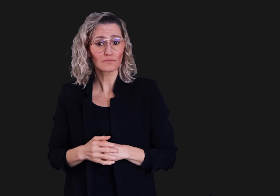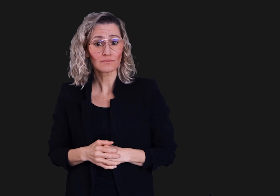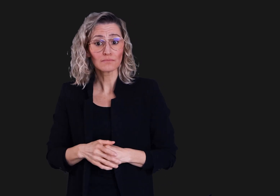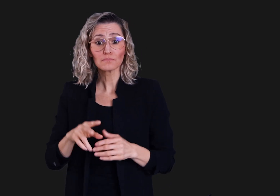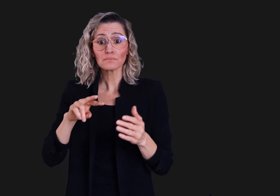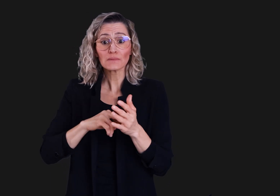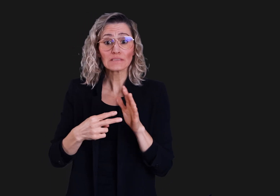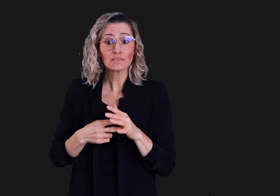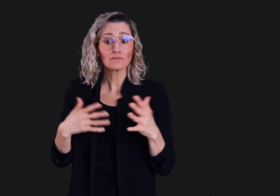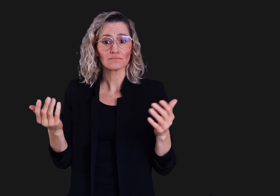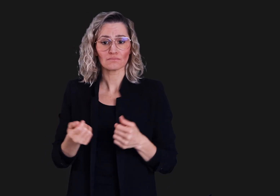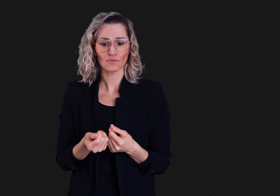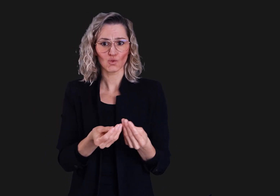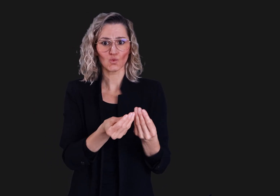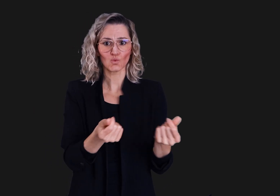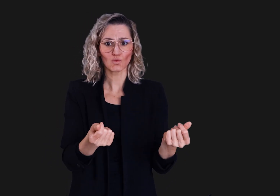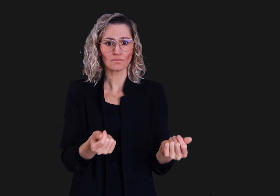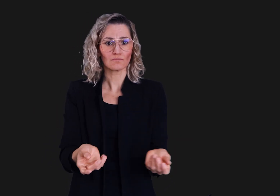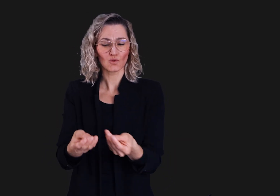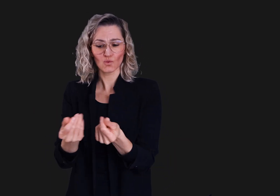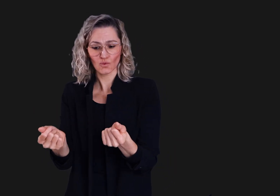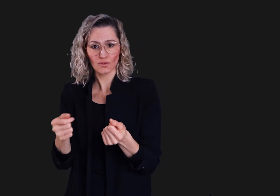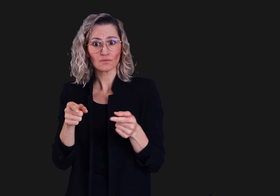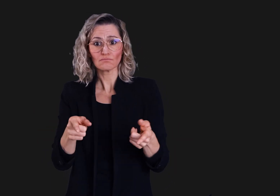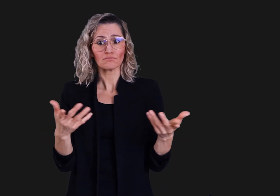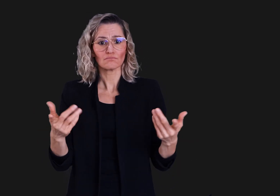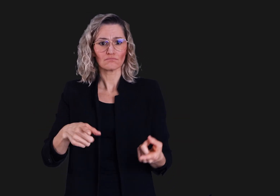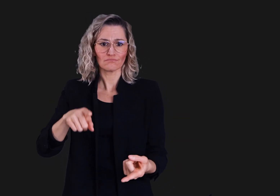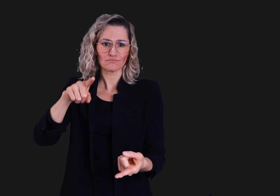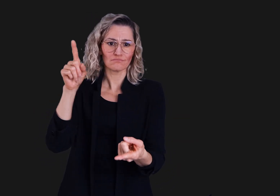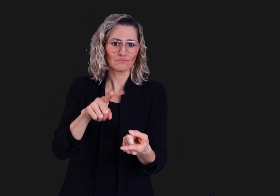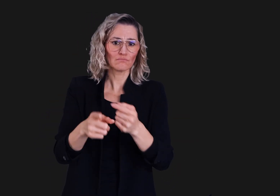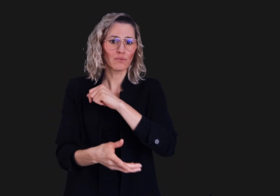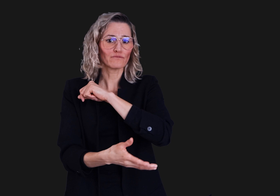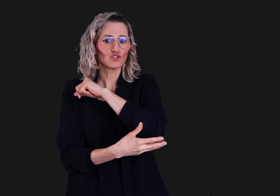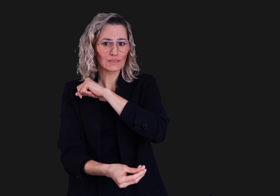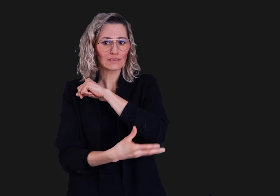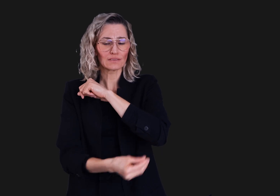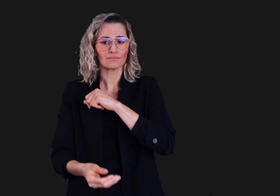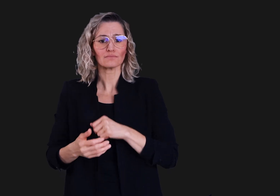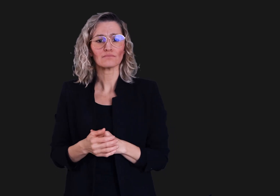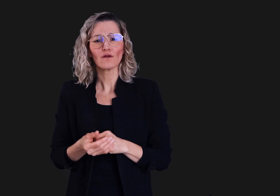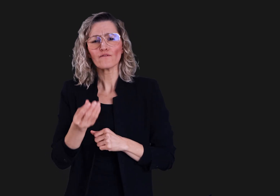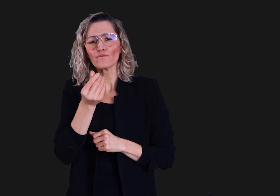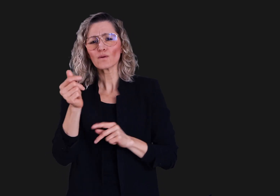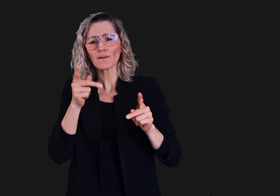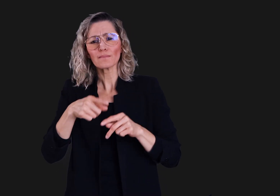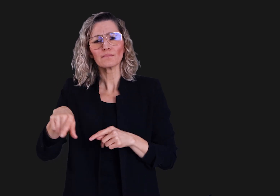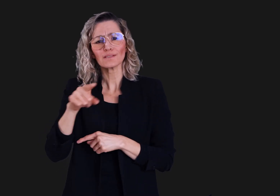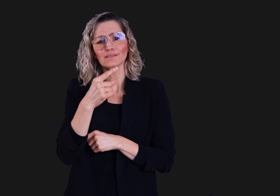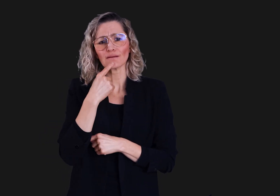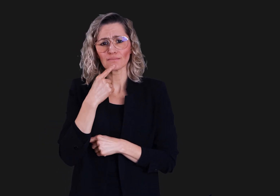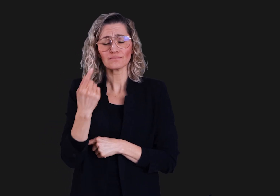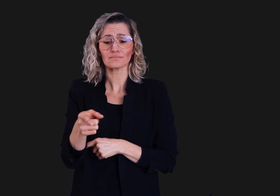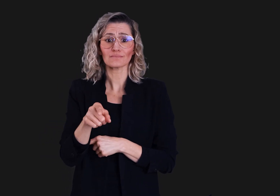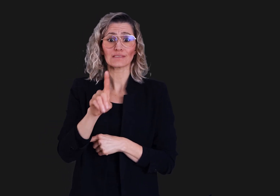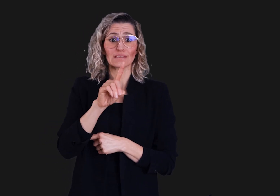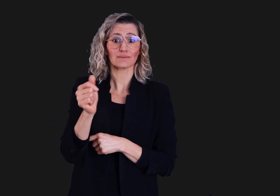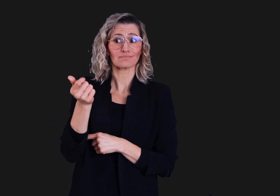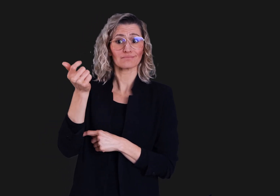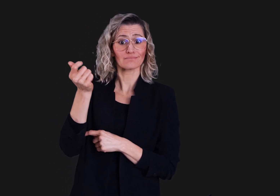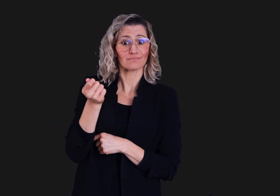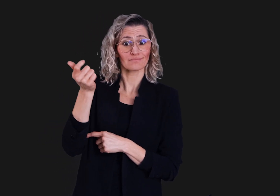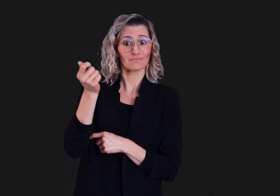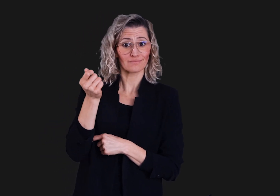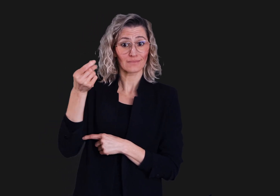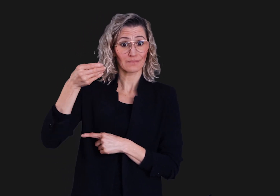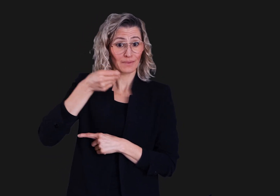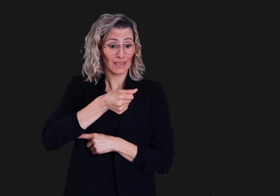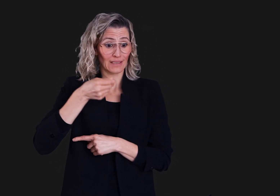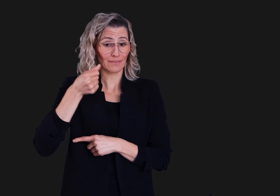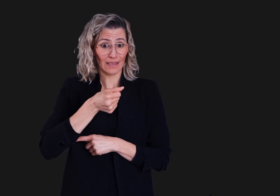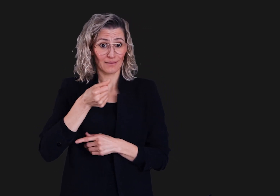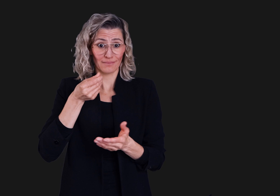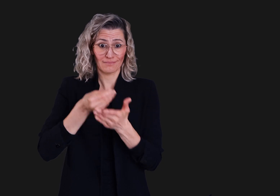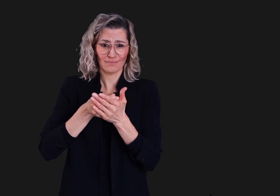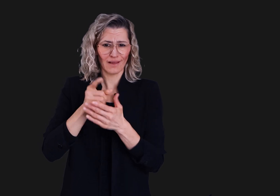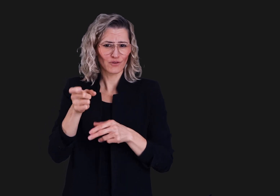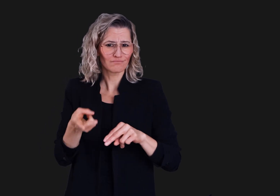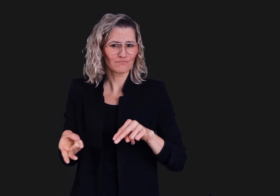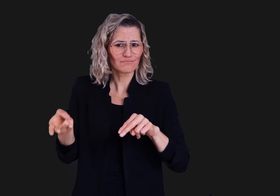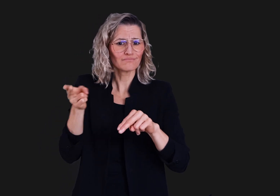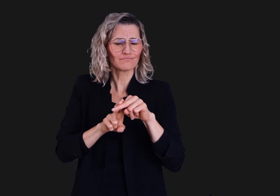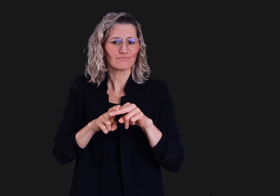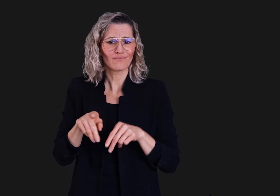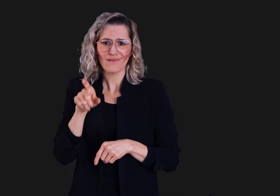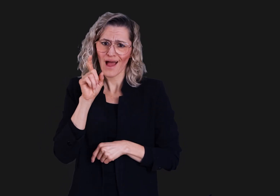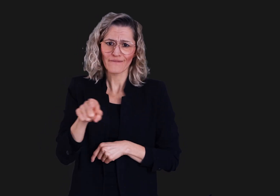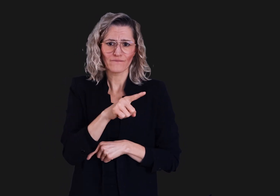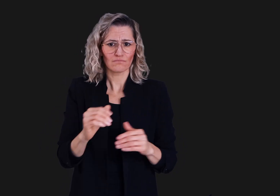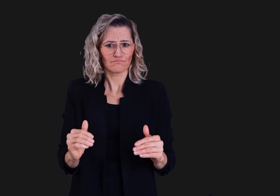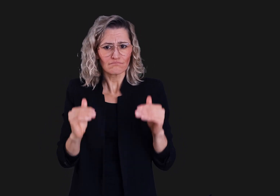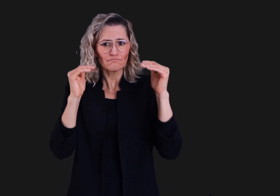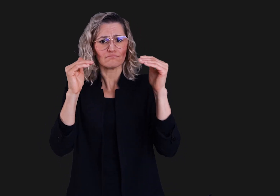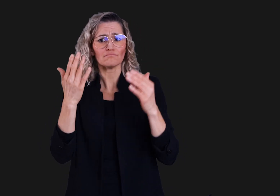It means solutions that reduce poverty. Several people said disability payments need to be increased.